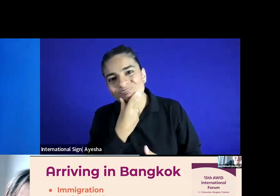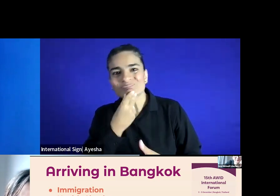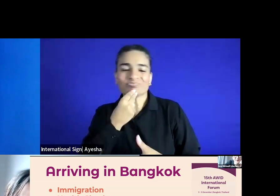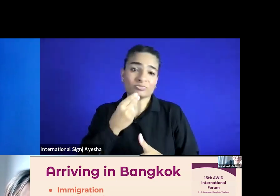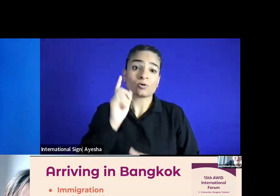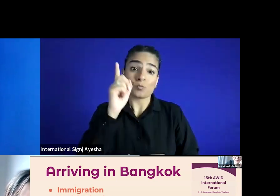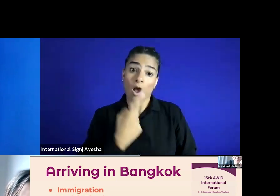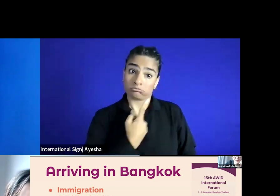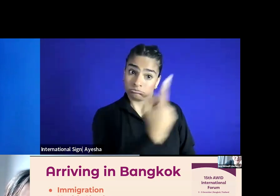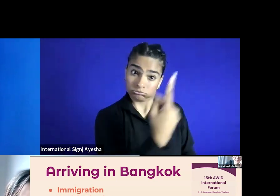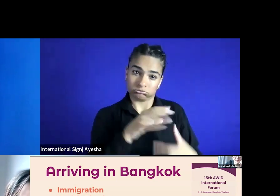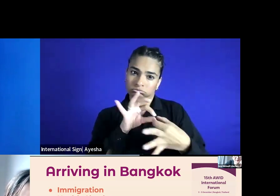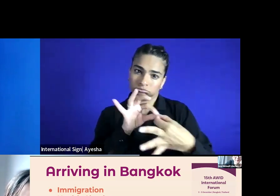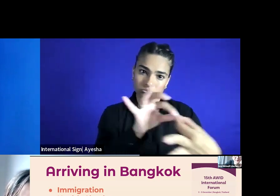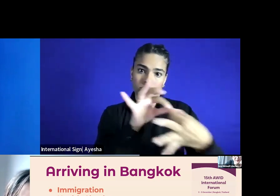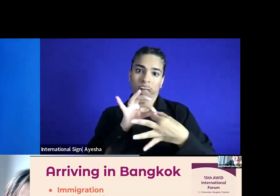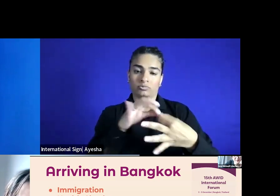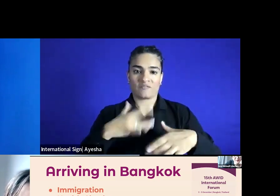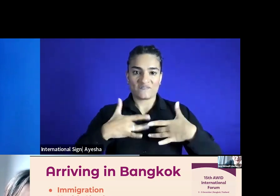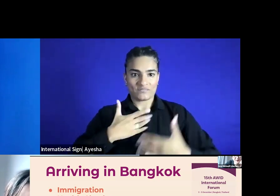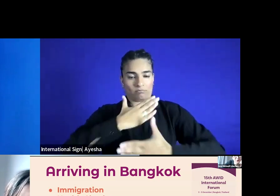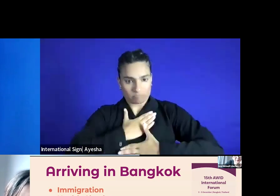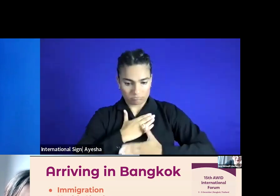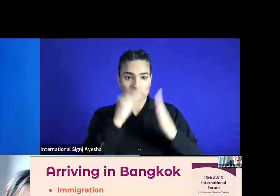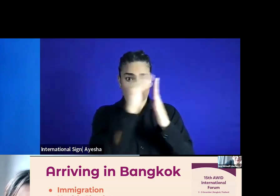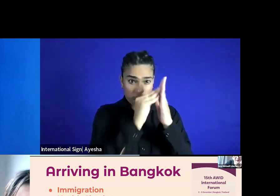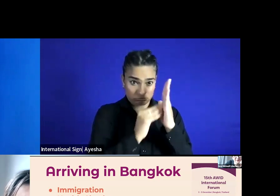your friends, colleagues, comrades, to seal the profile